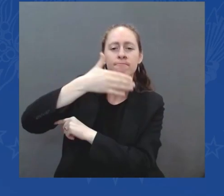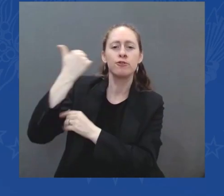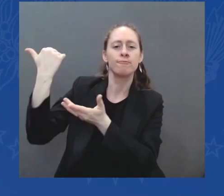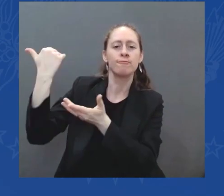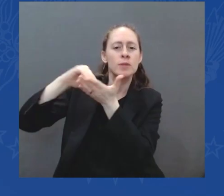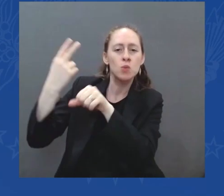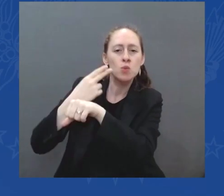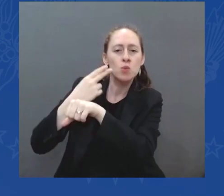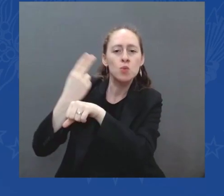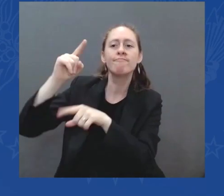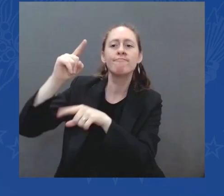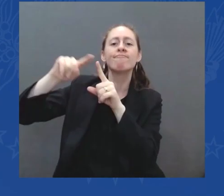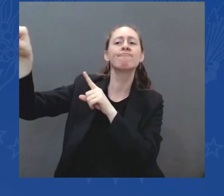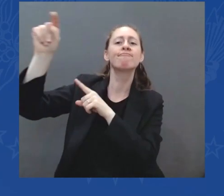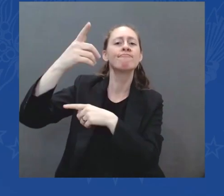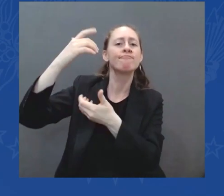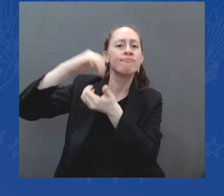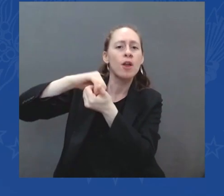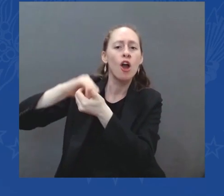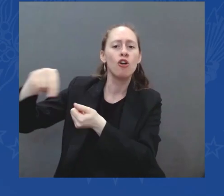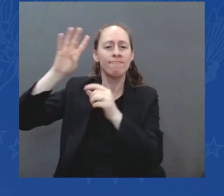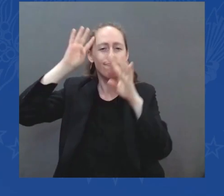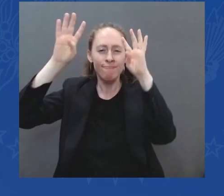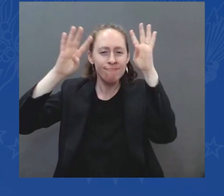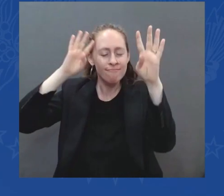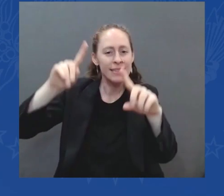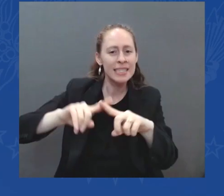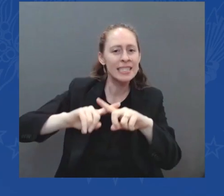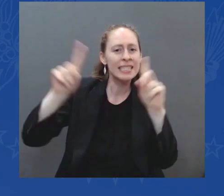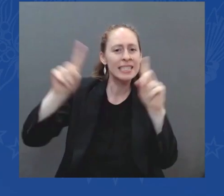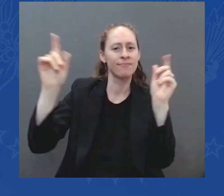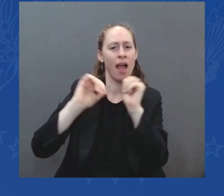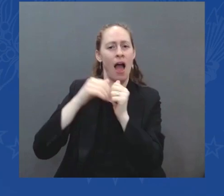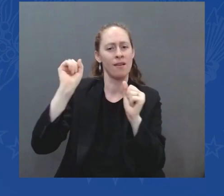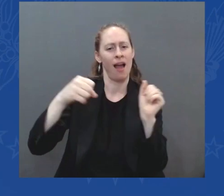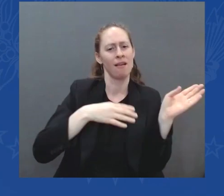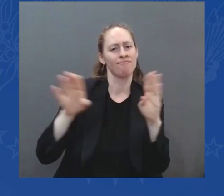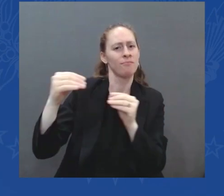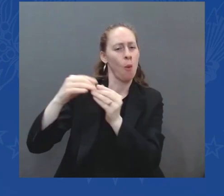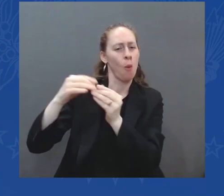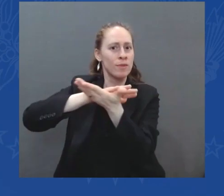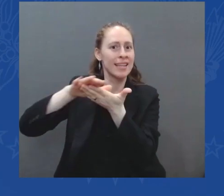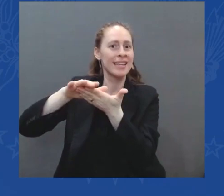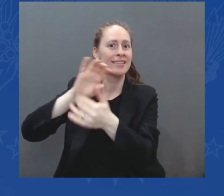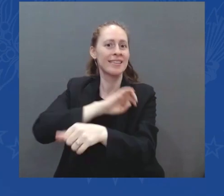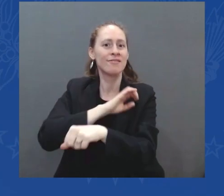that is literally before the Senate right now -- the United States Congress right now -- it's been there for well over a month --